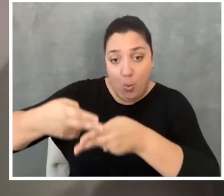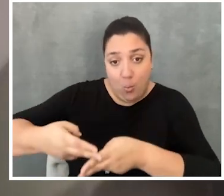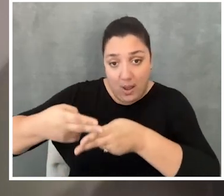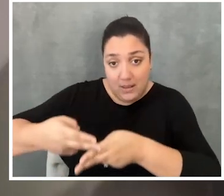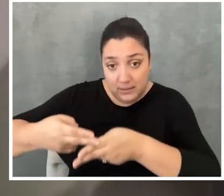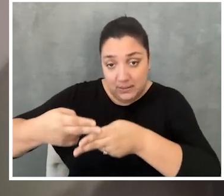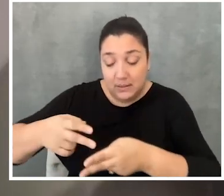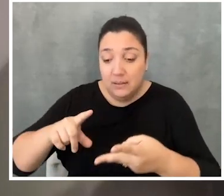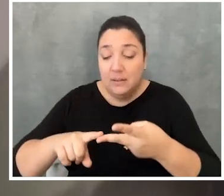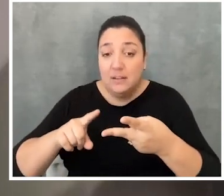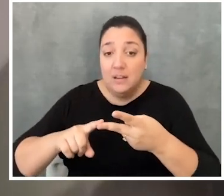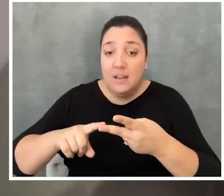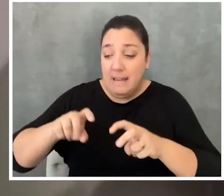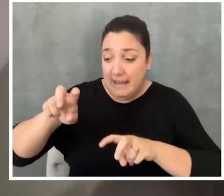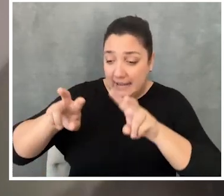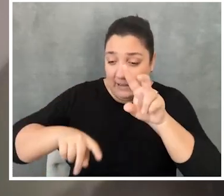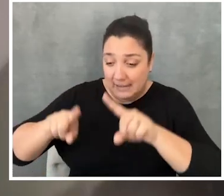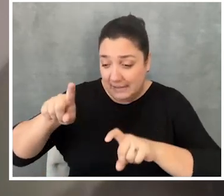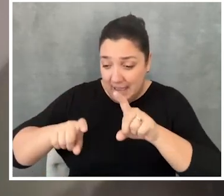exam tables, exam chairs,